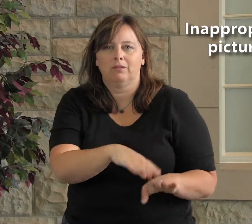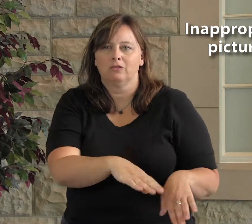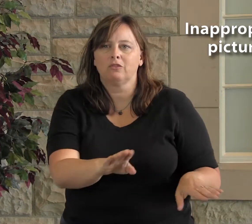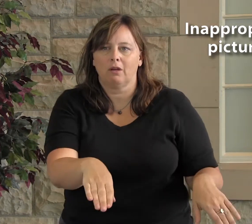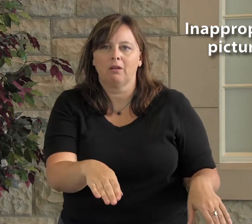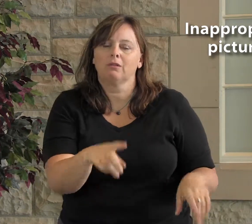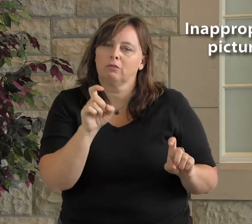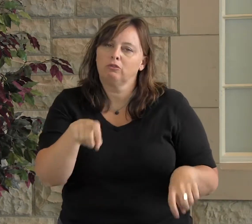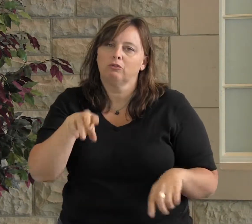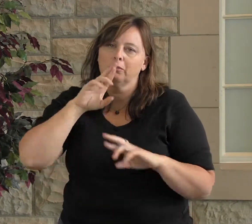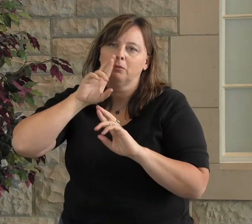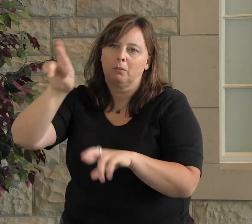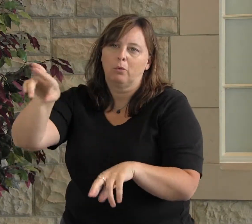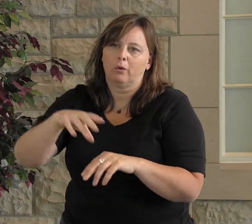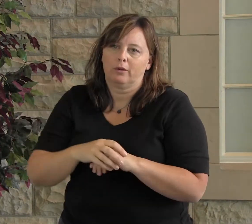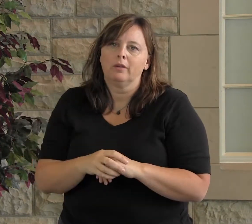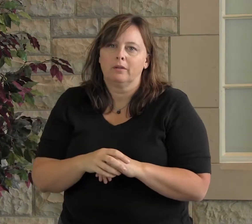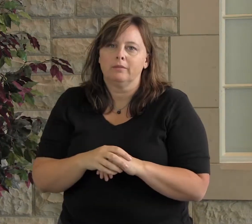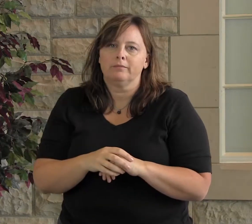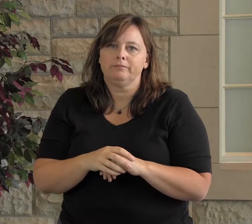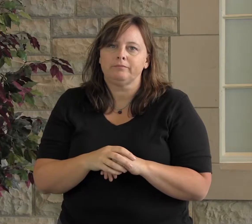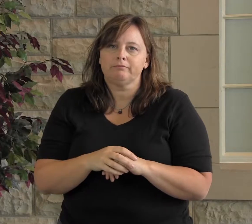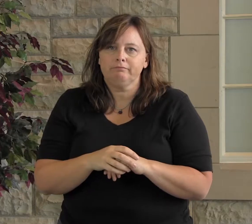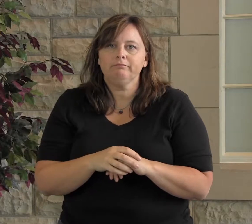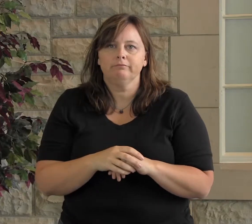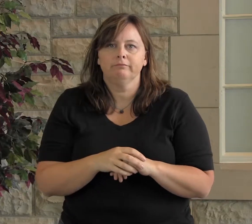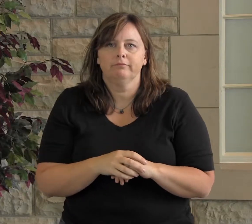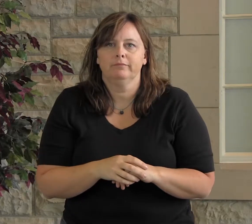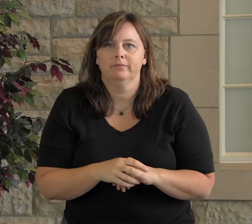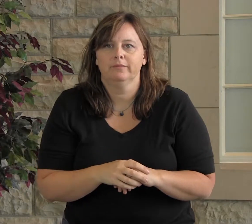then that should be reported.